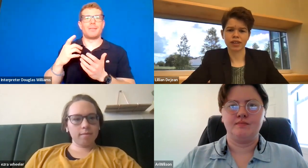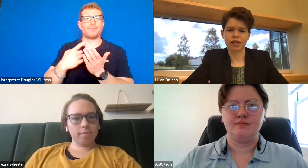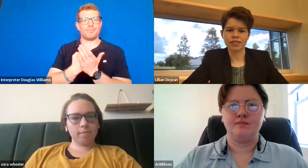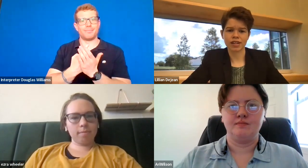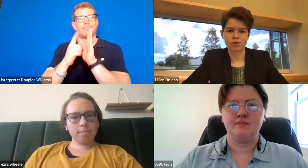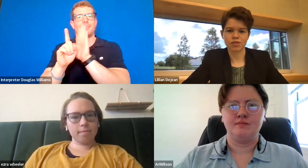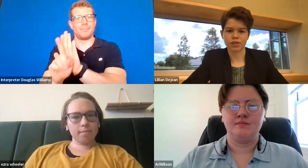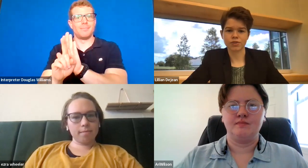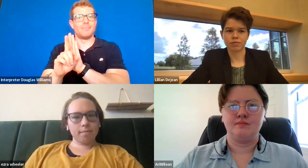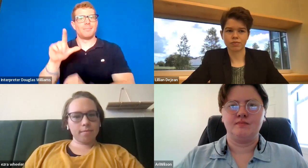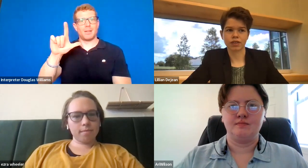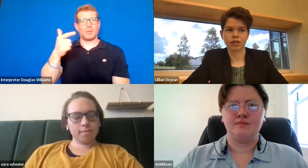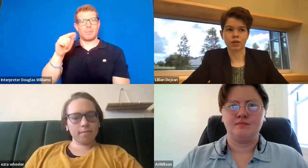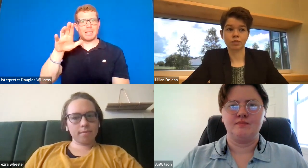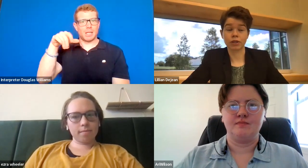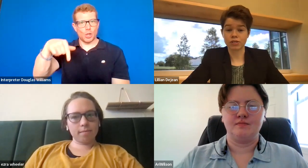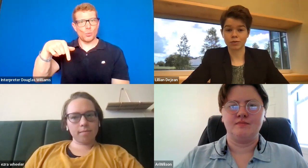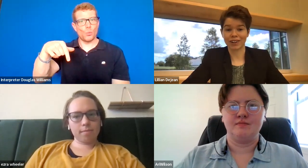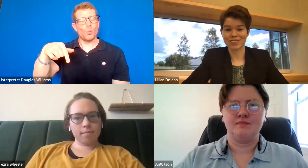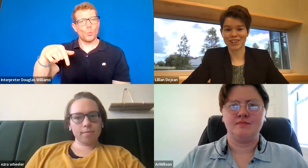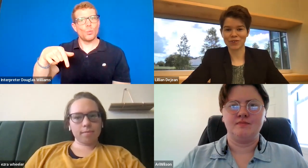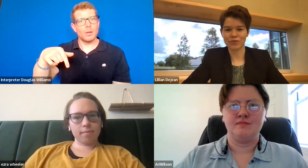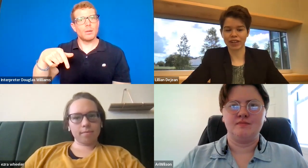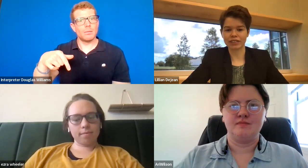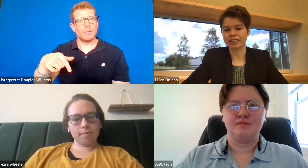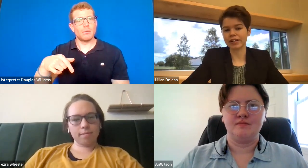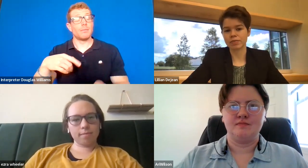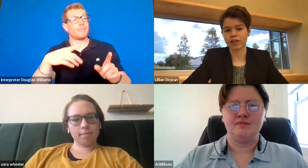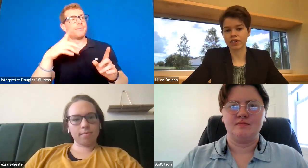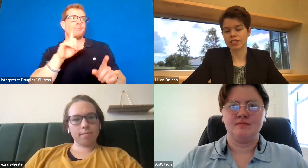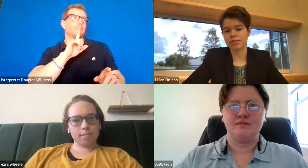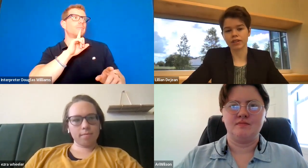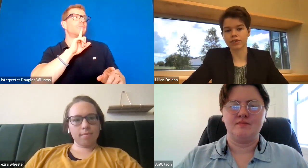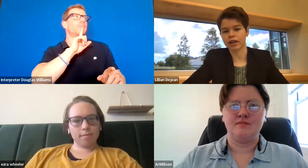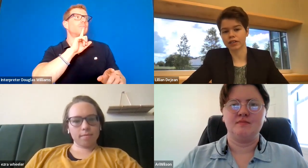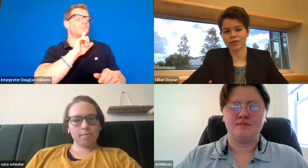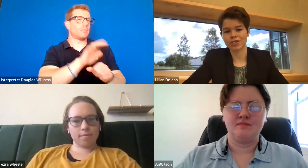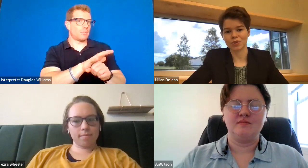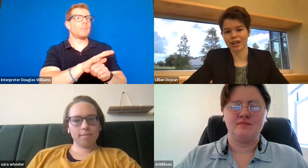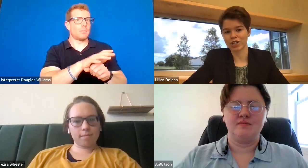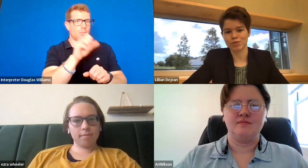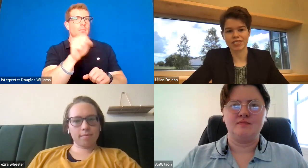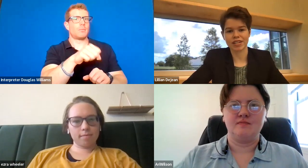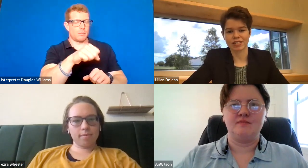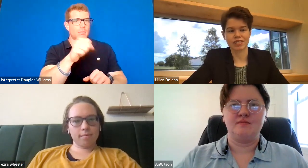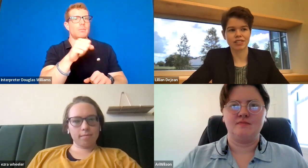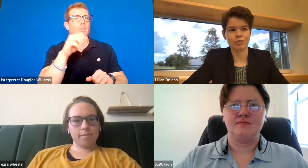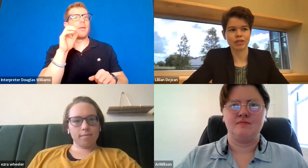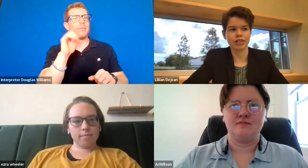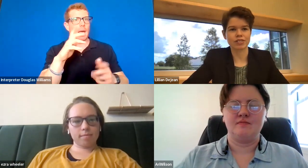You disclose something personal about yourself like details about your disability at chronic illness or LGBT identity.